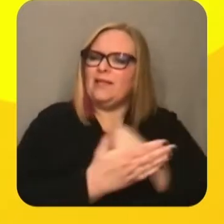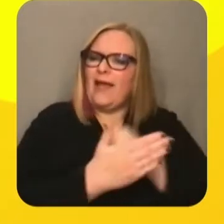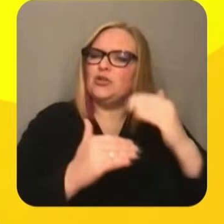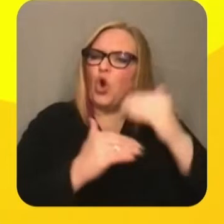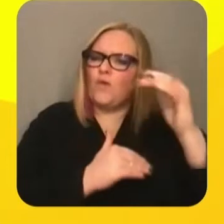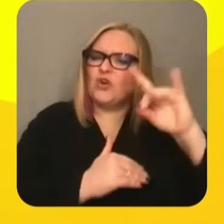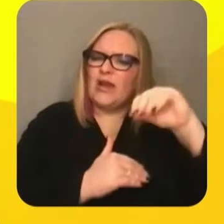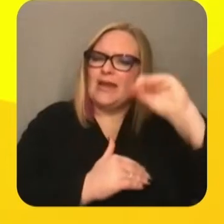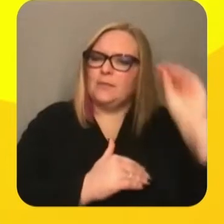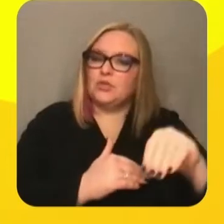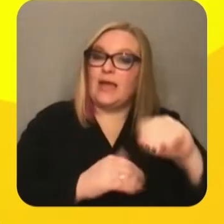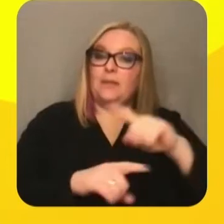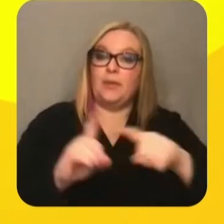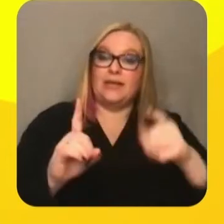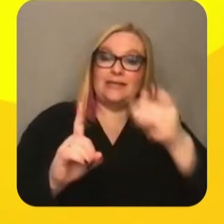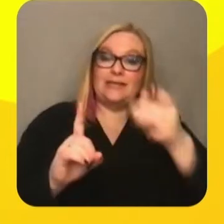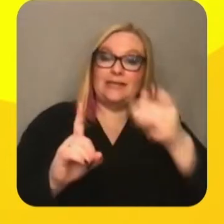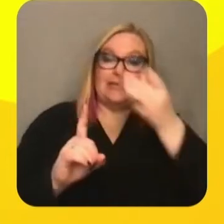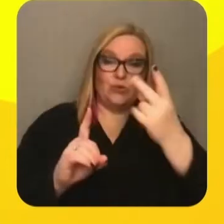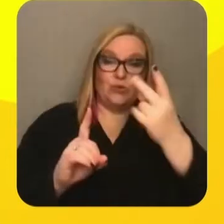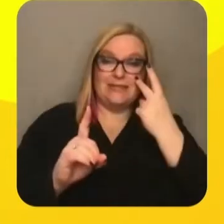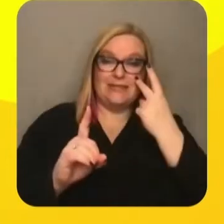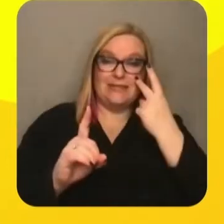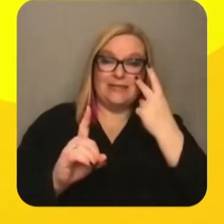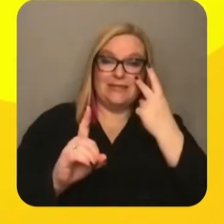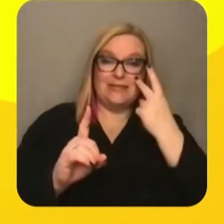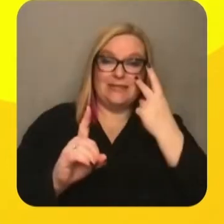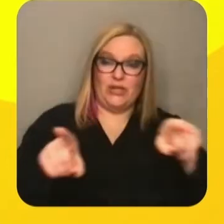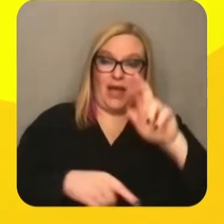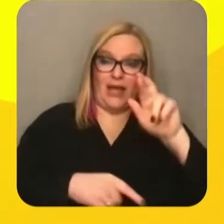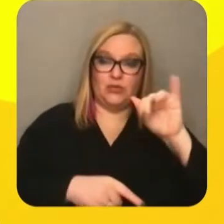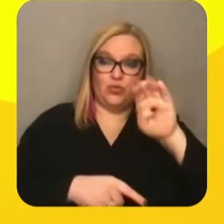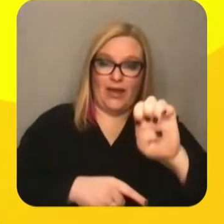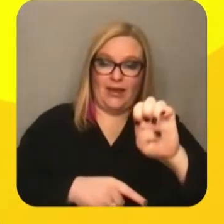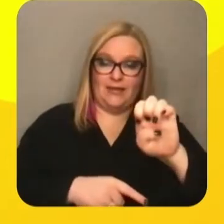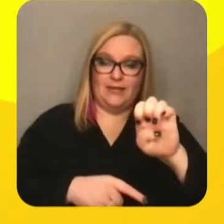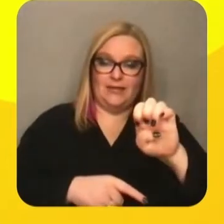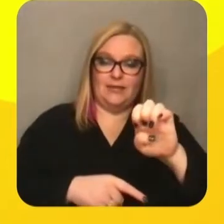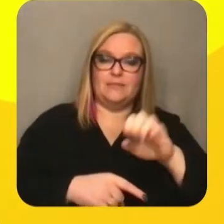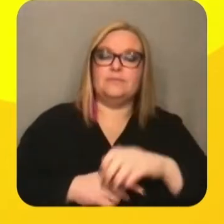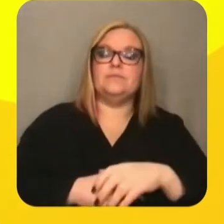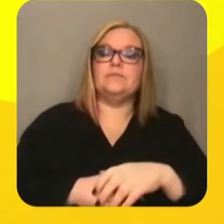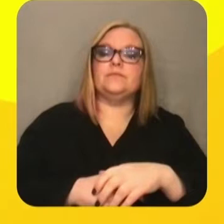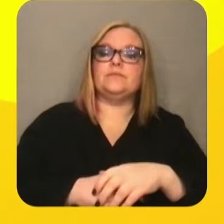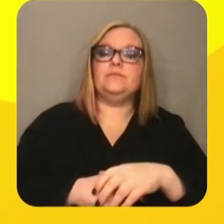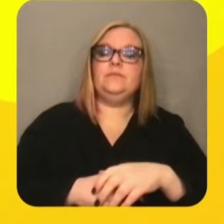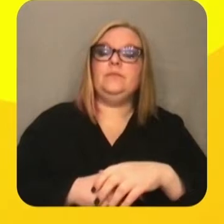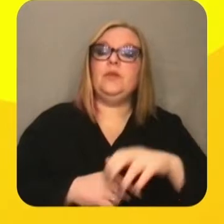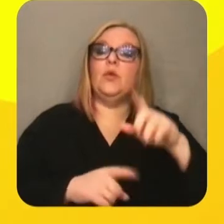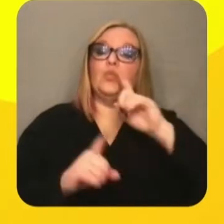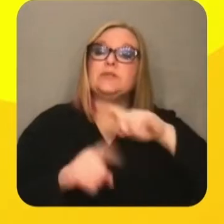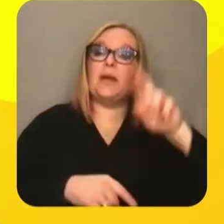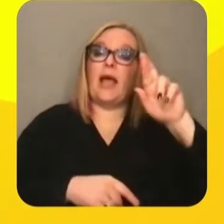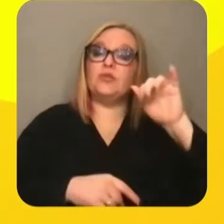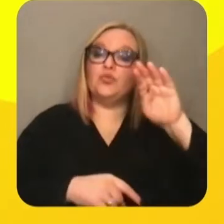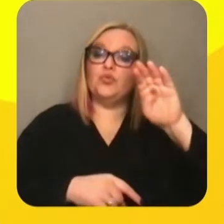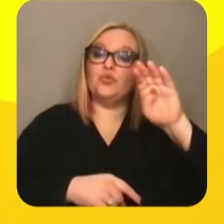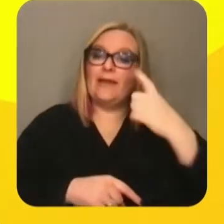and actually the differences in response rate. Give us some idea of where we have to focus our response rates. As I said, like for gender identity,